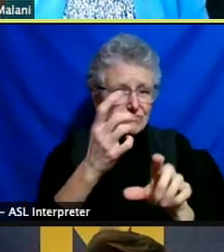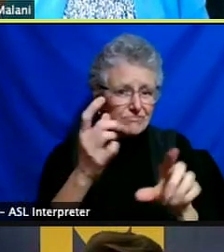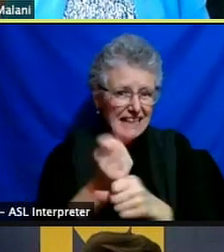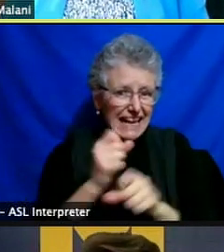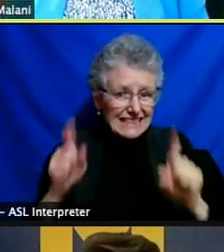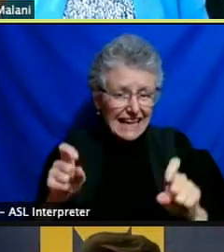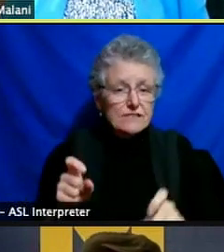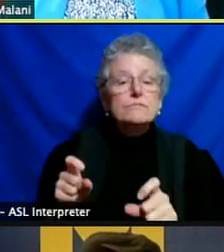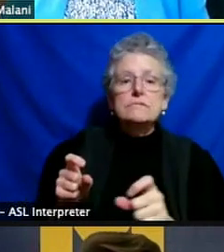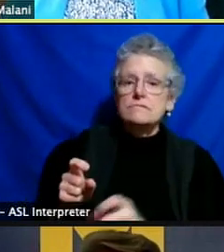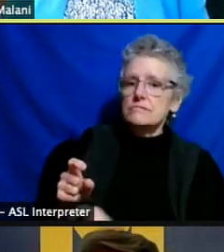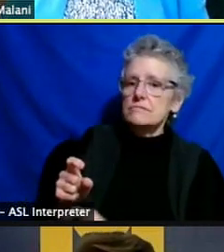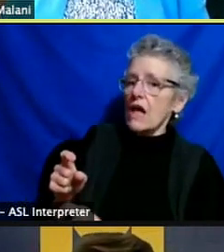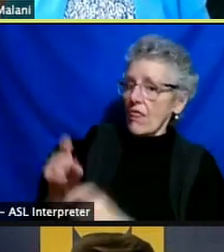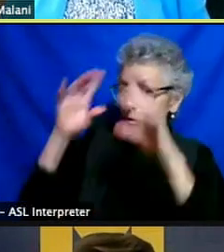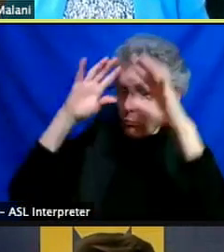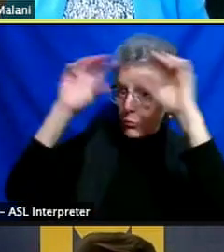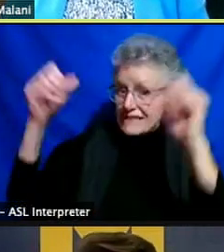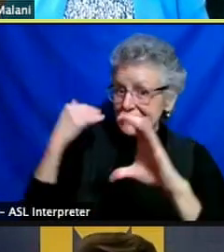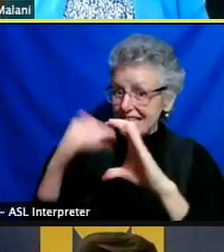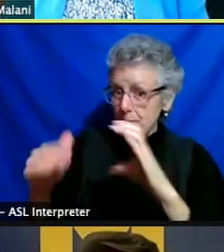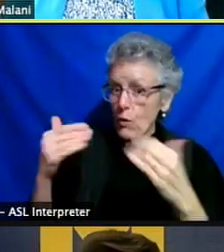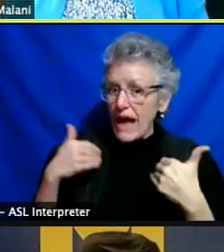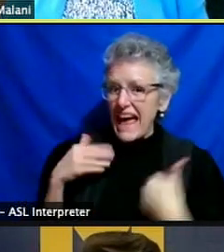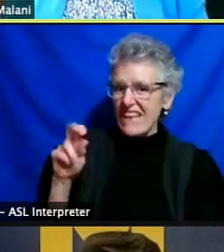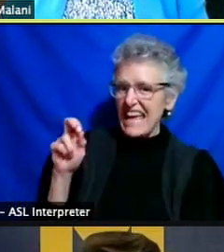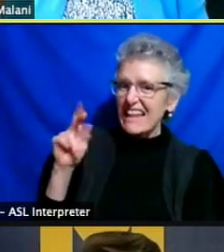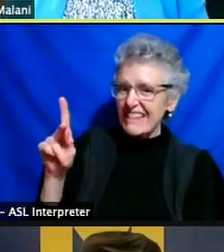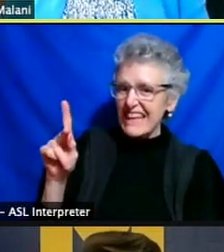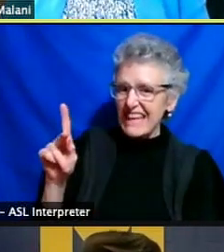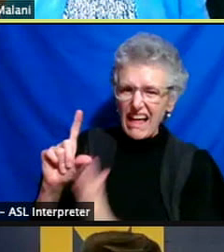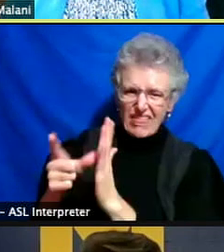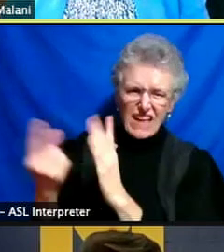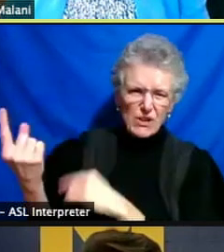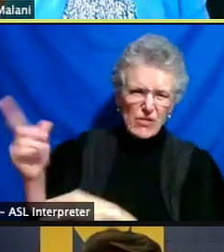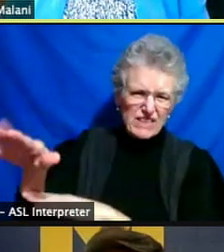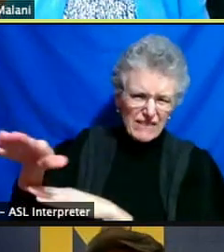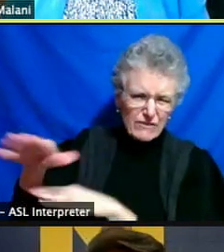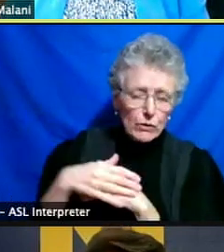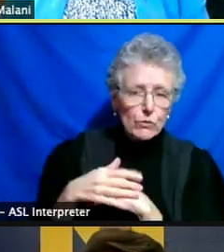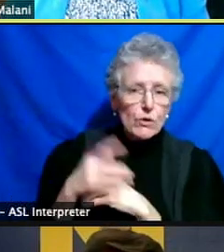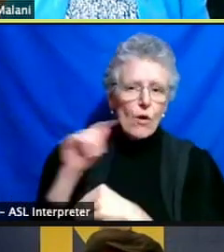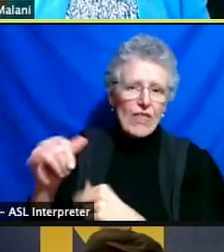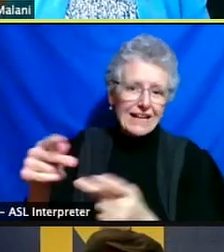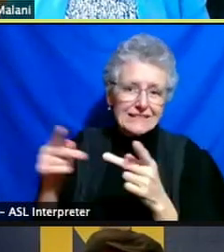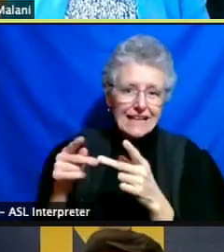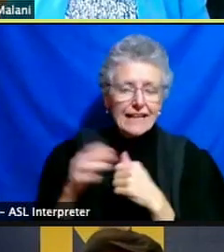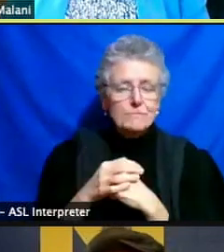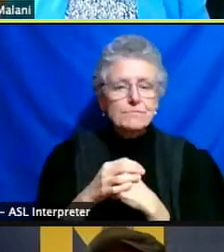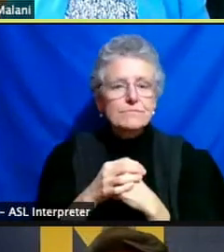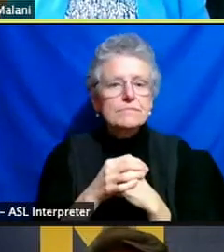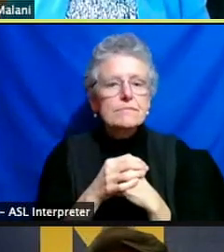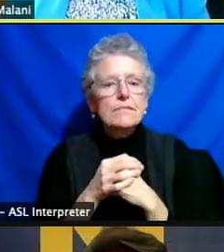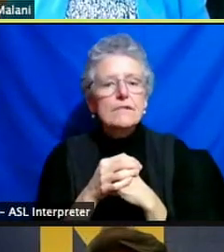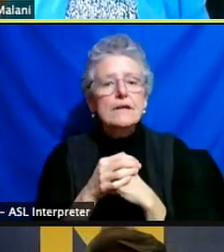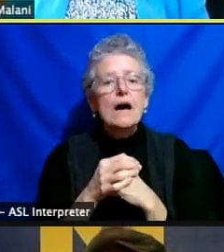that comes out later today will actually have a link also to that site. And Rob, just sort of related it's this idea of compliance.